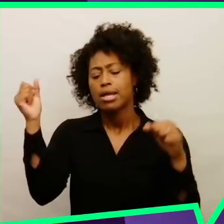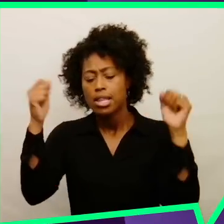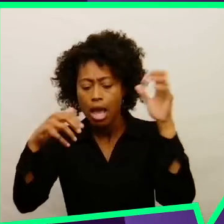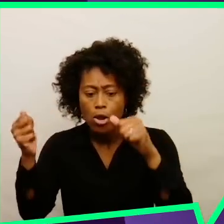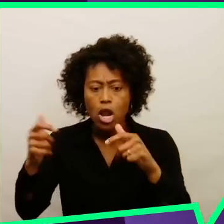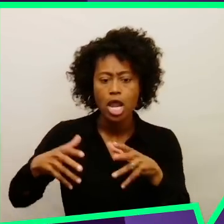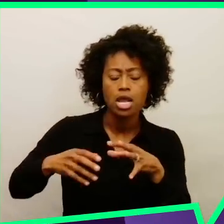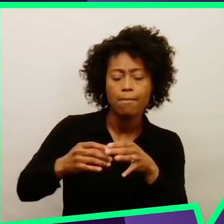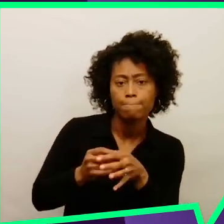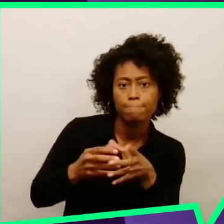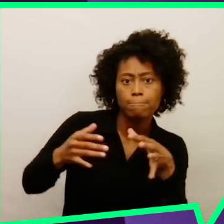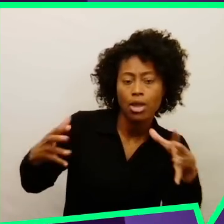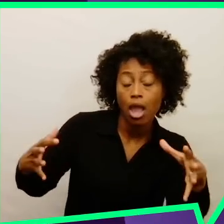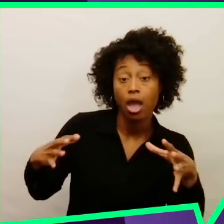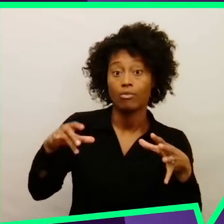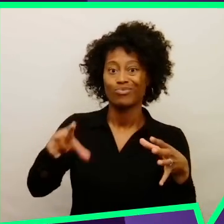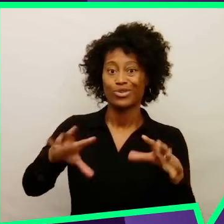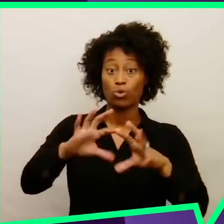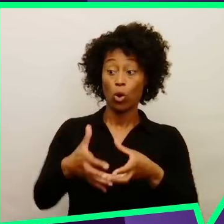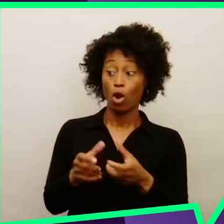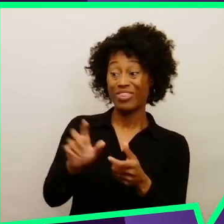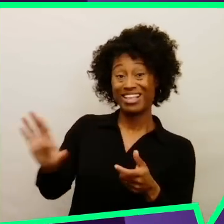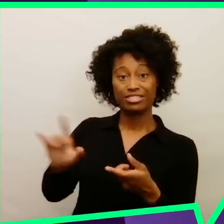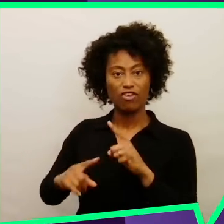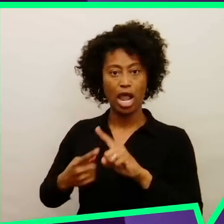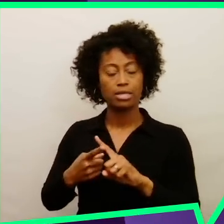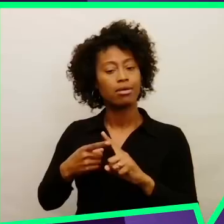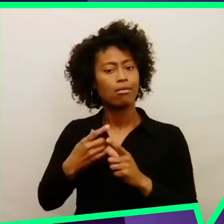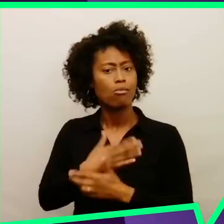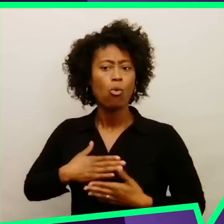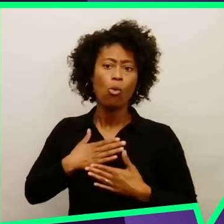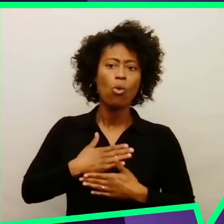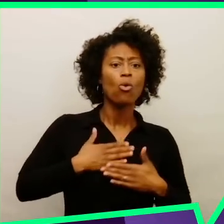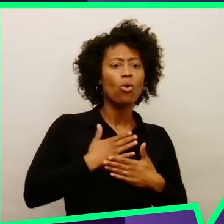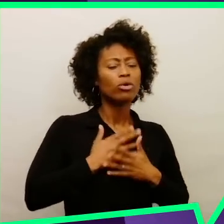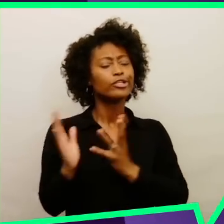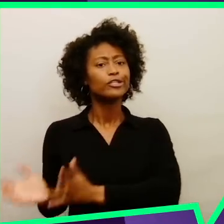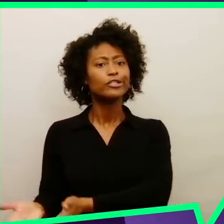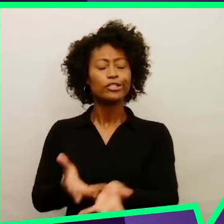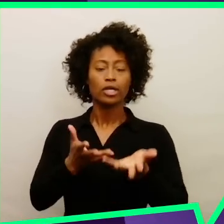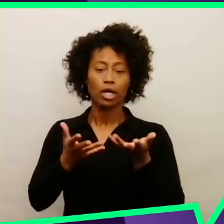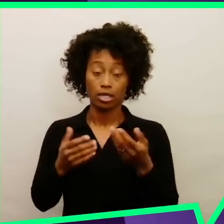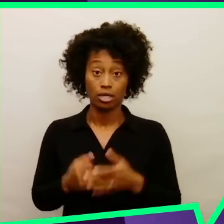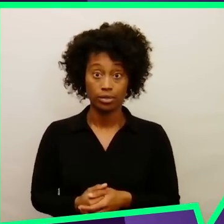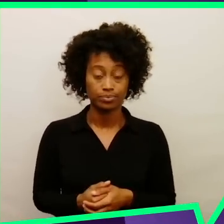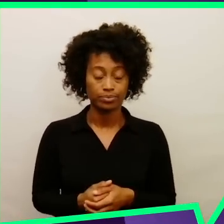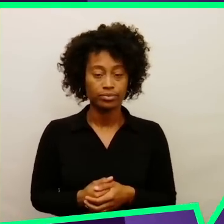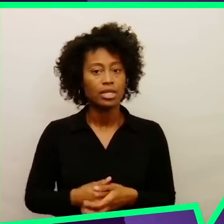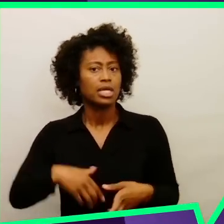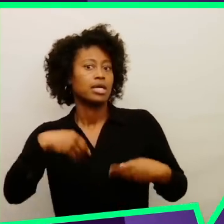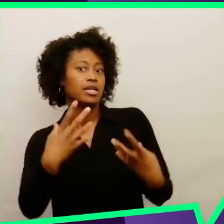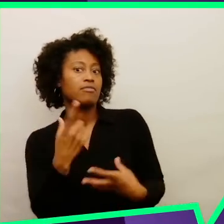with friends of his that they enjoy tremendously. It's going to give them something that they can interact with other people.